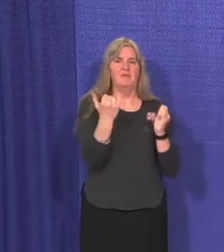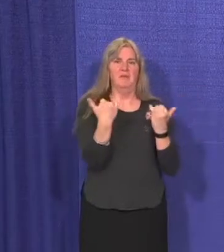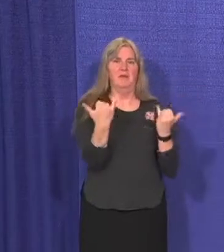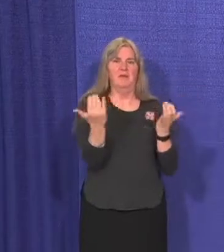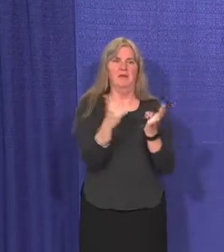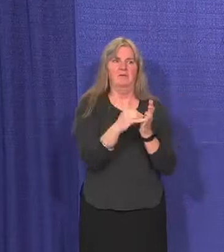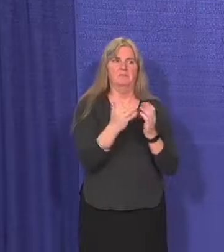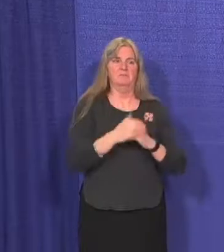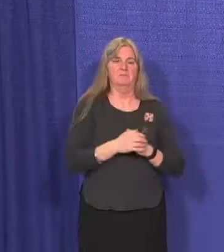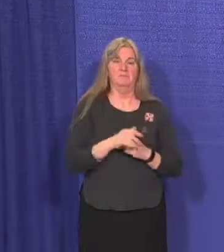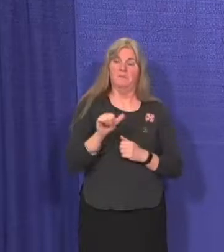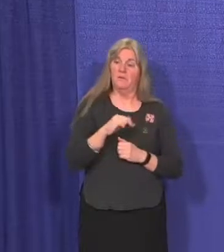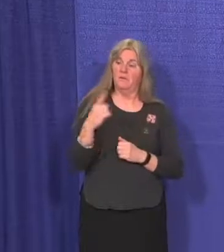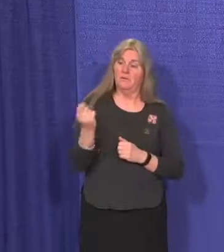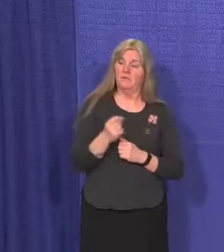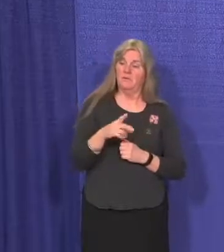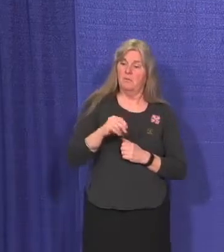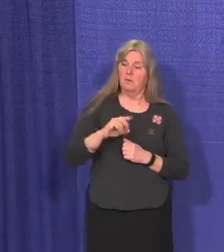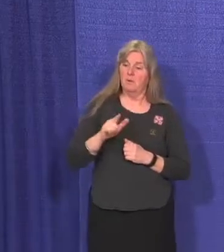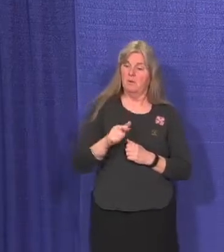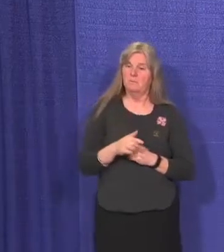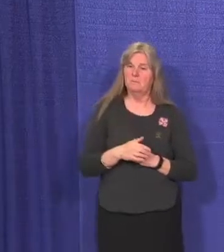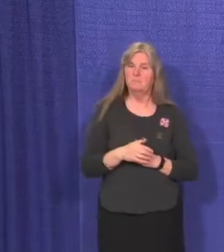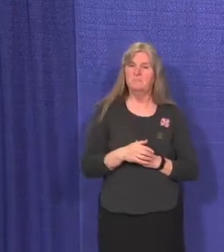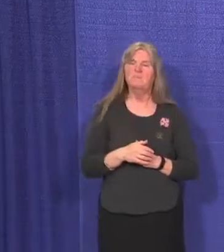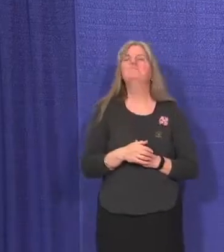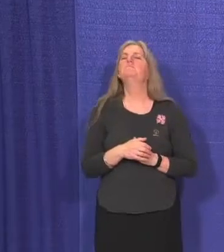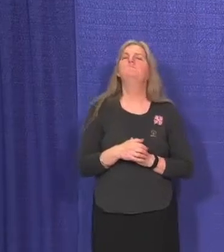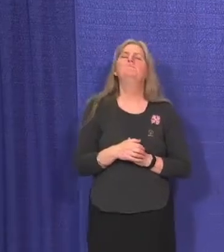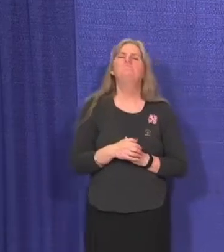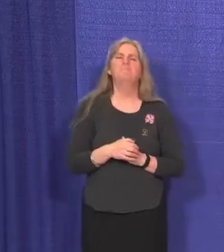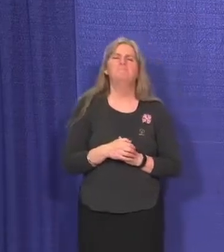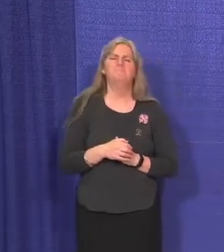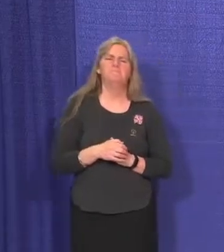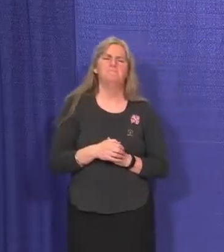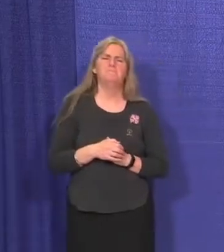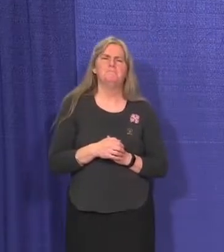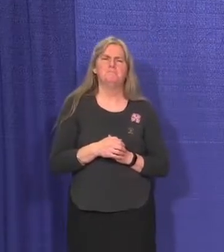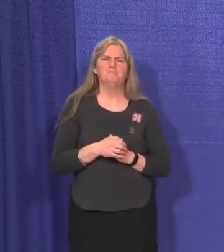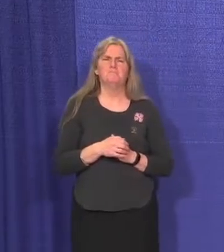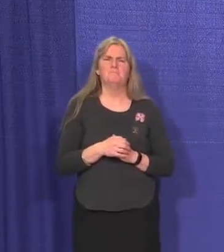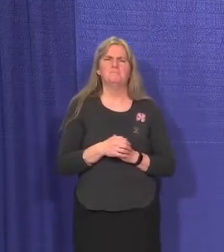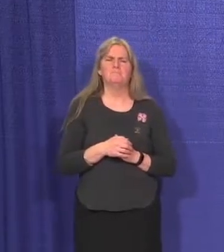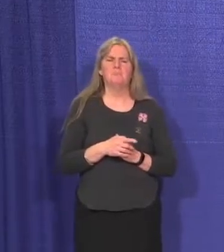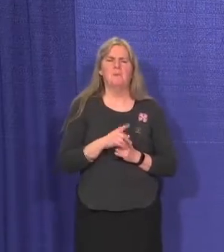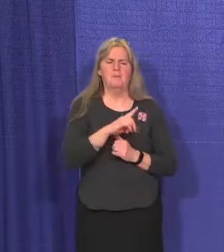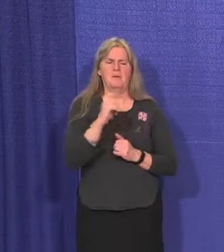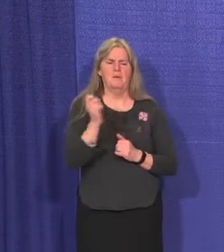occurring as a result of that but no further cases.